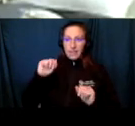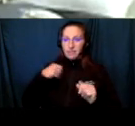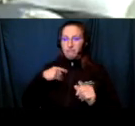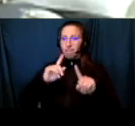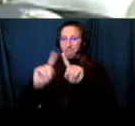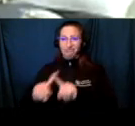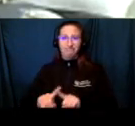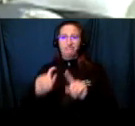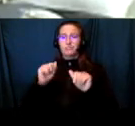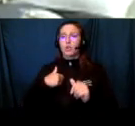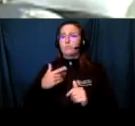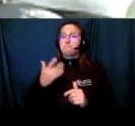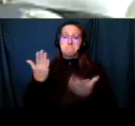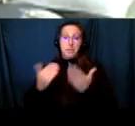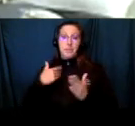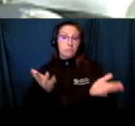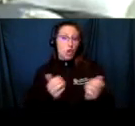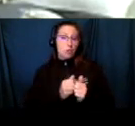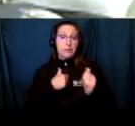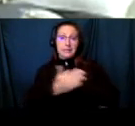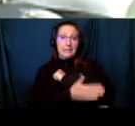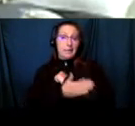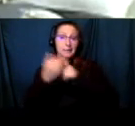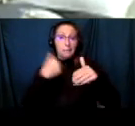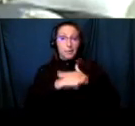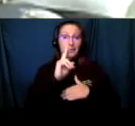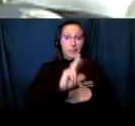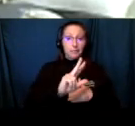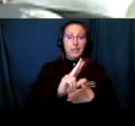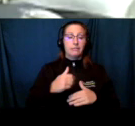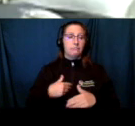county birth to three programs about what it's like to live as a person who is deaf or hard